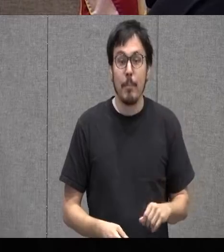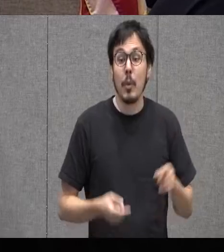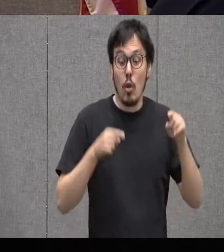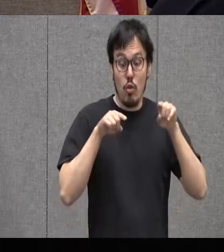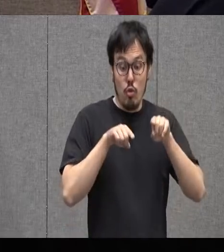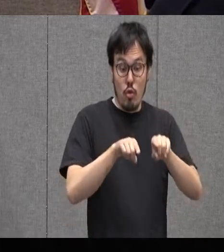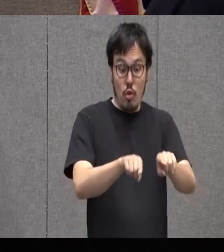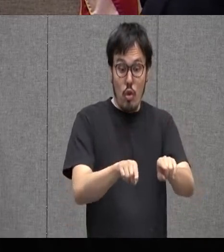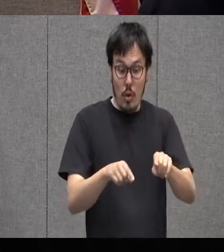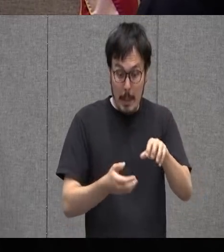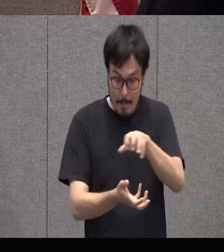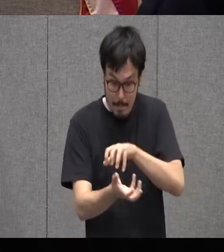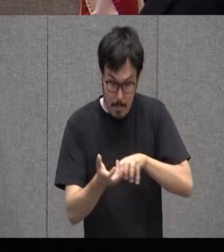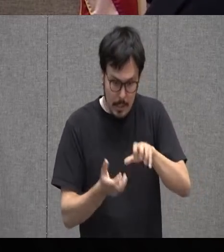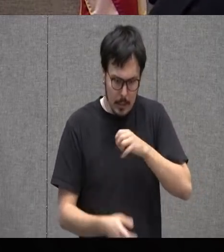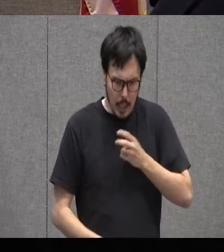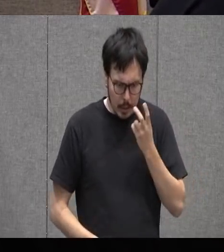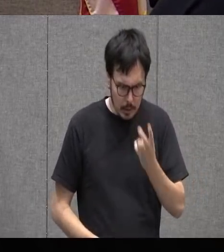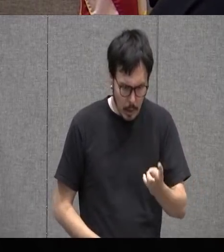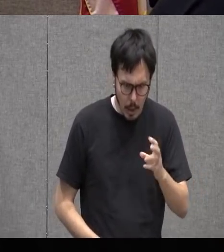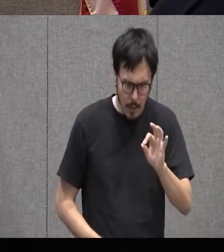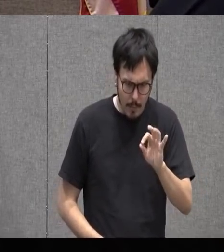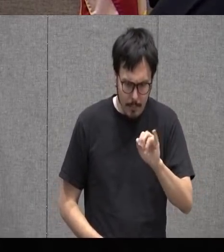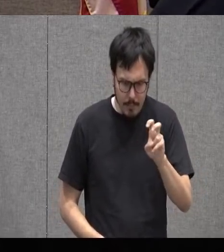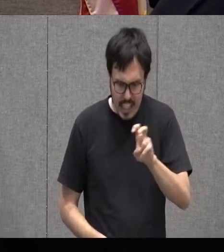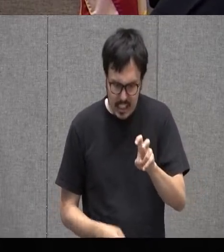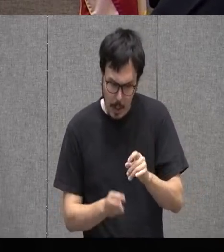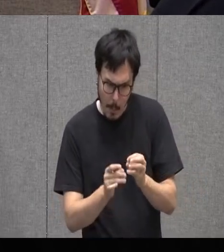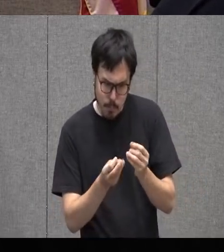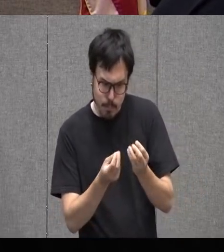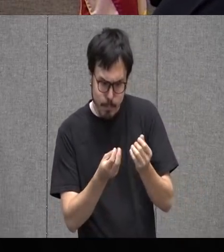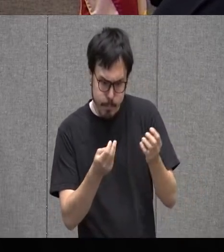I saw the bag fill with gas.